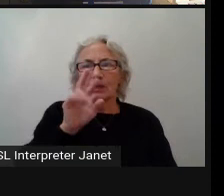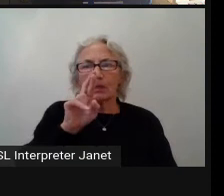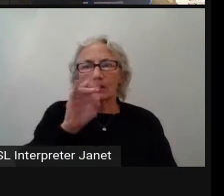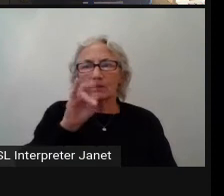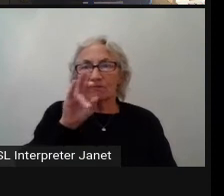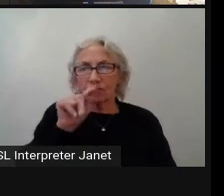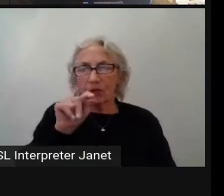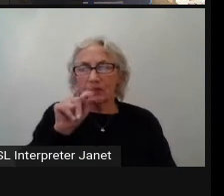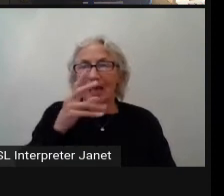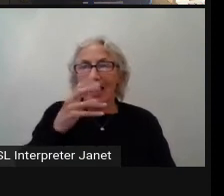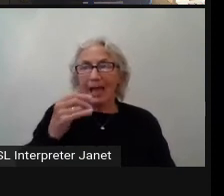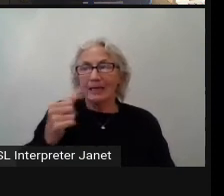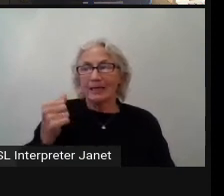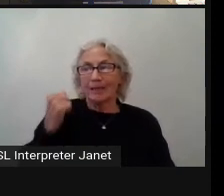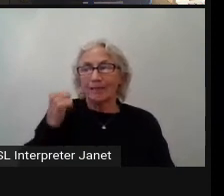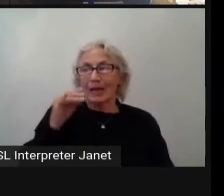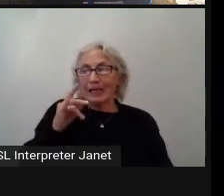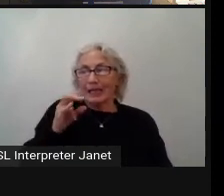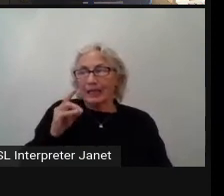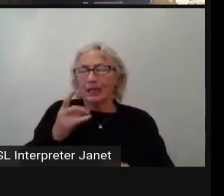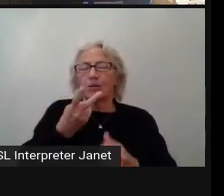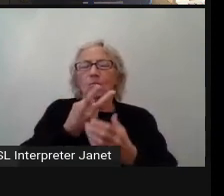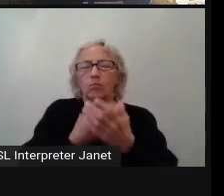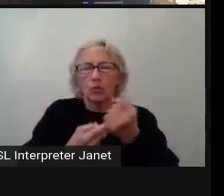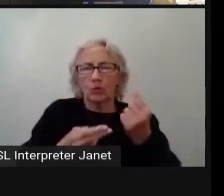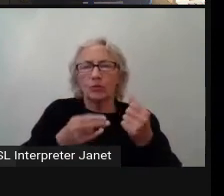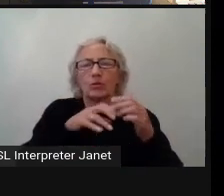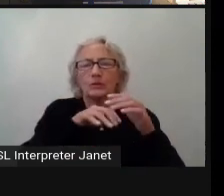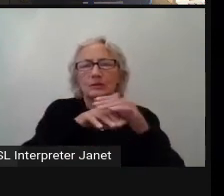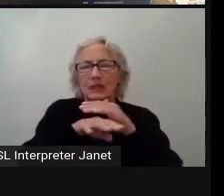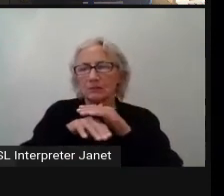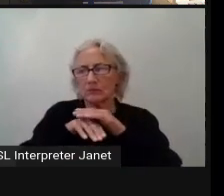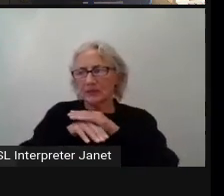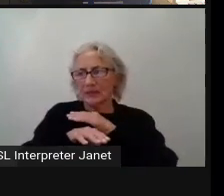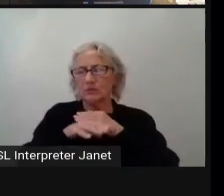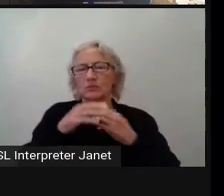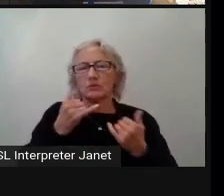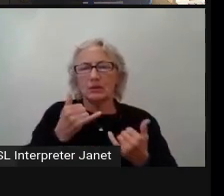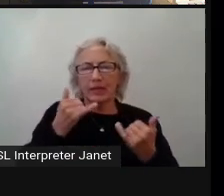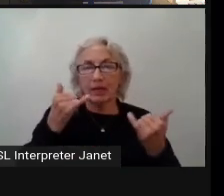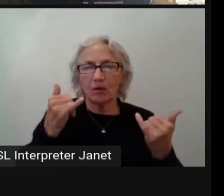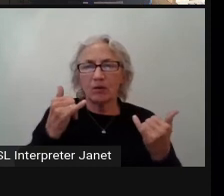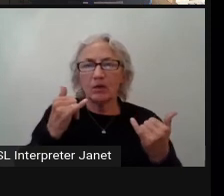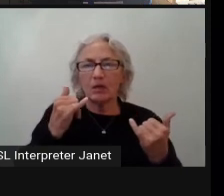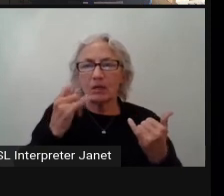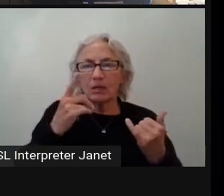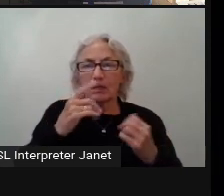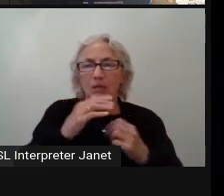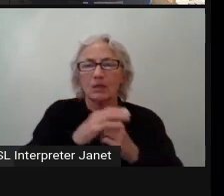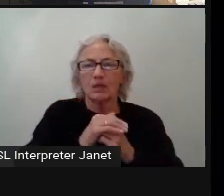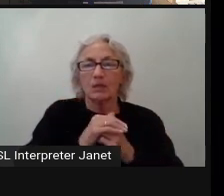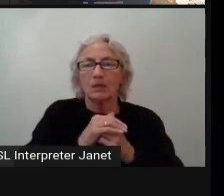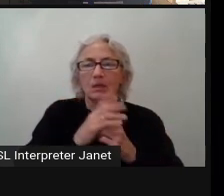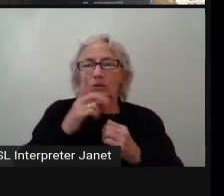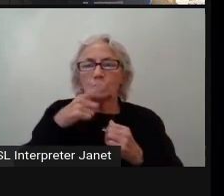We made them compliant with the WCAG 2.1 level AA.